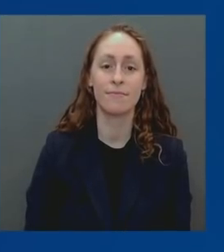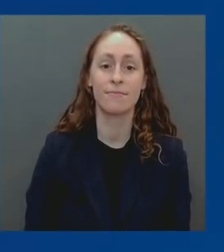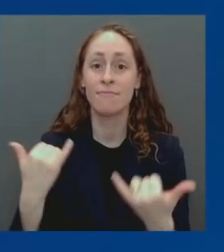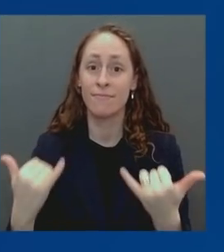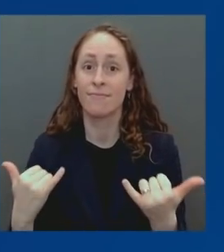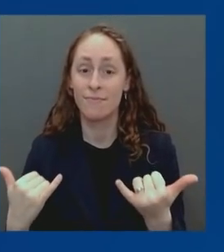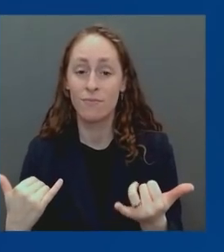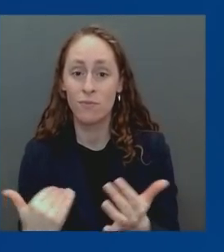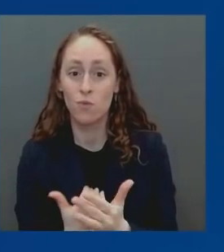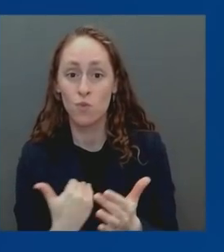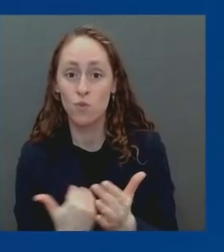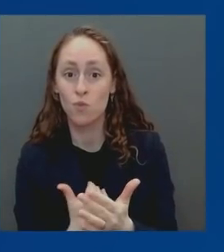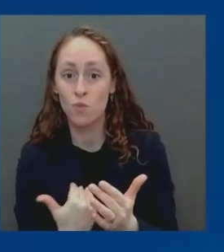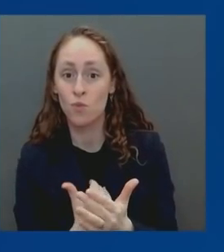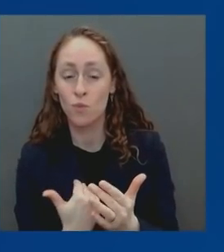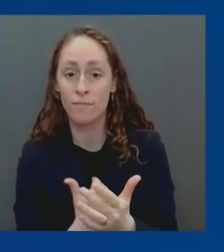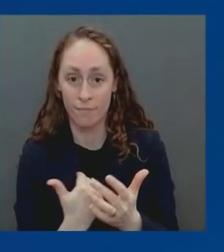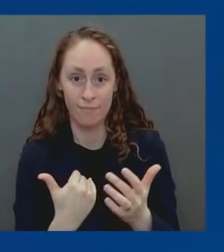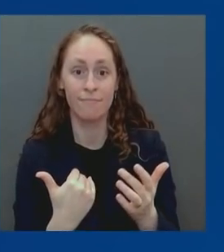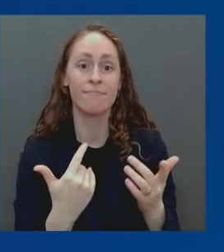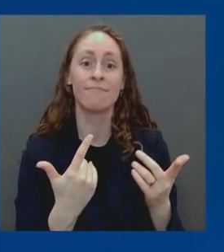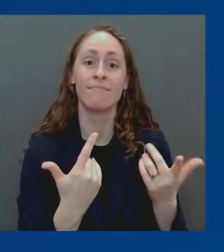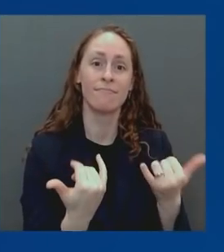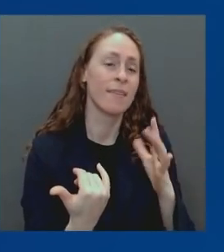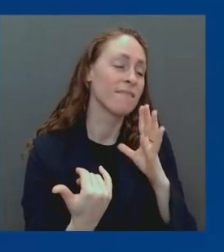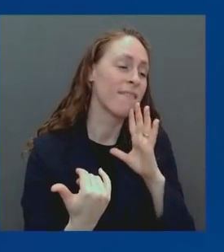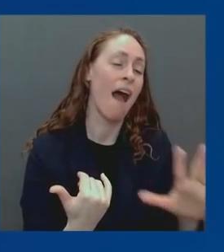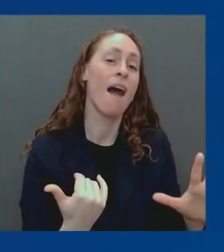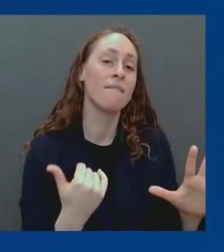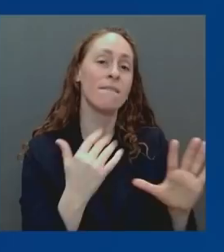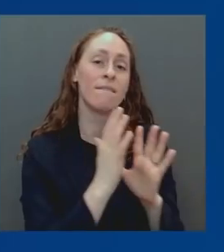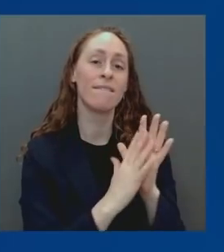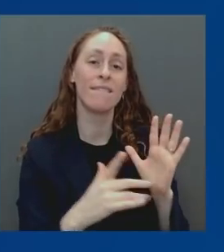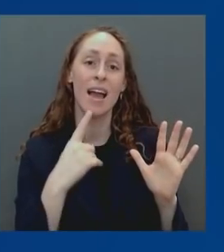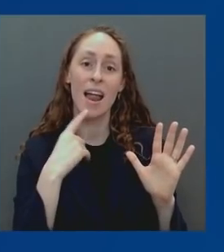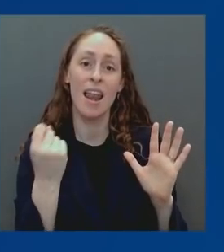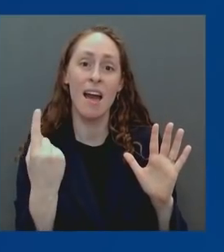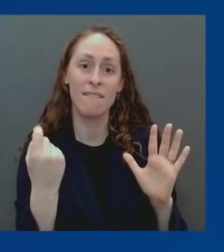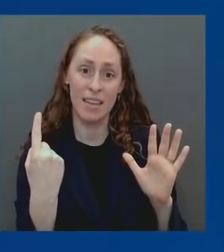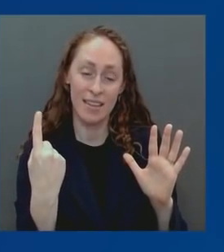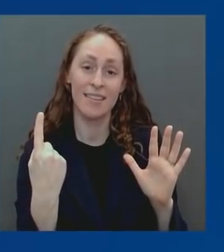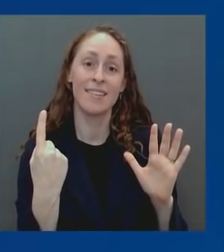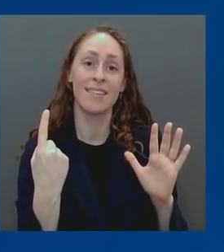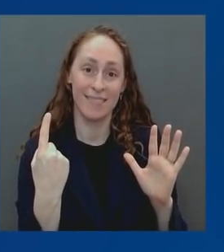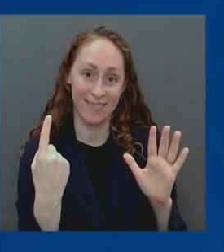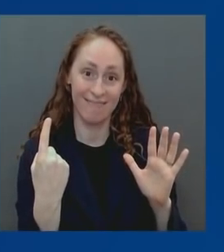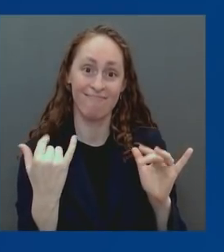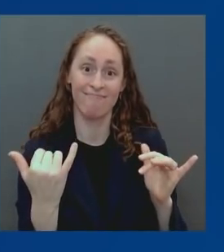Now with the potential vaccine for kids under five on the horizon, our message to parents and families is simple: